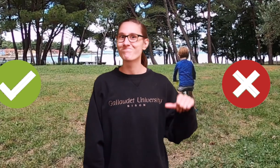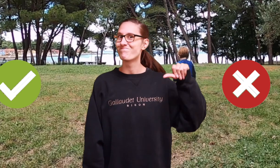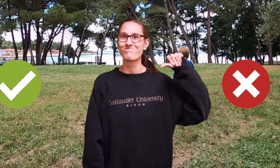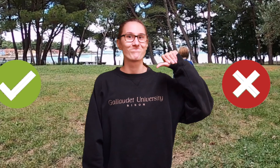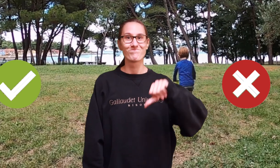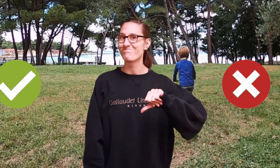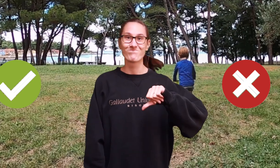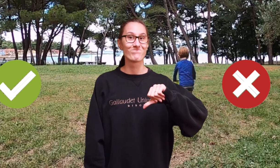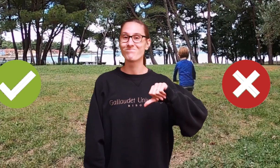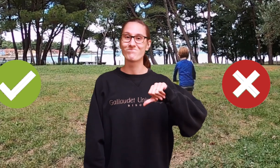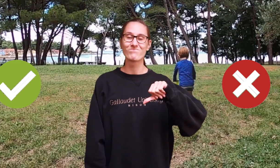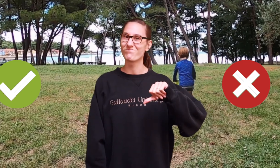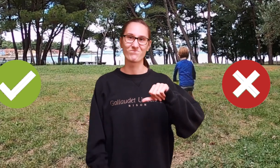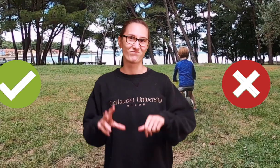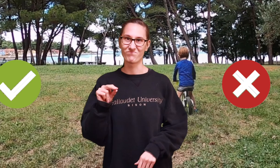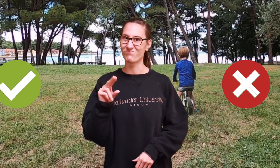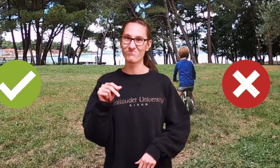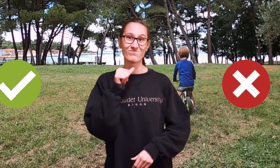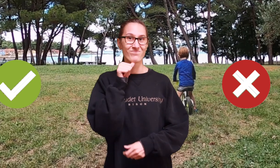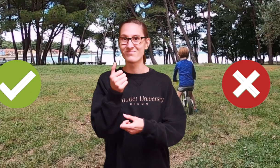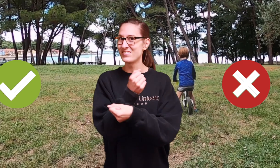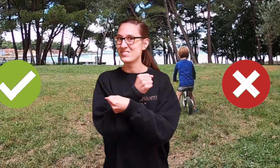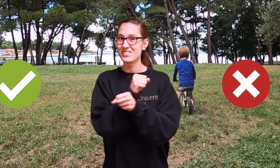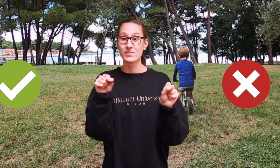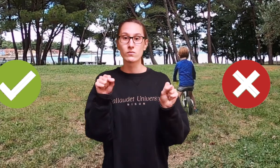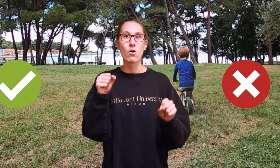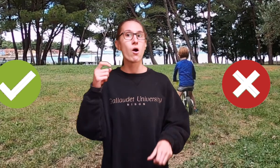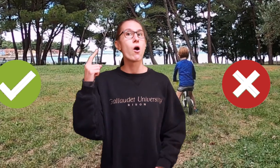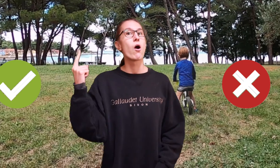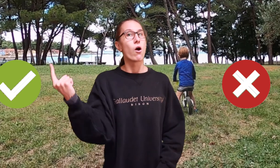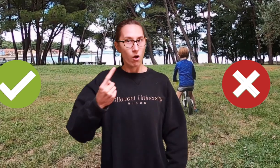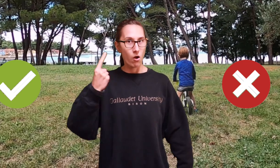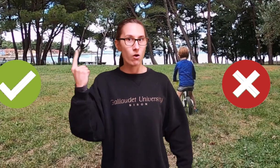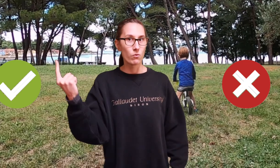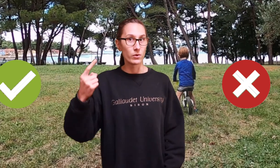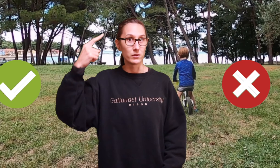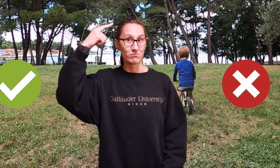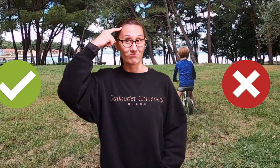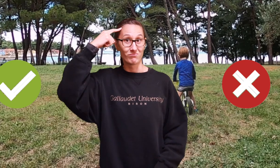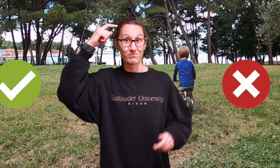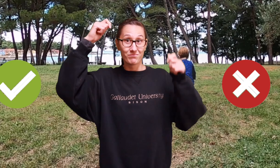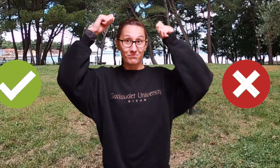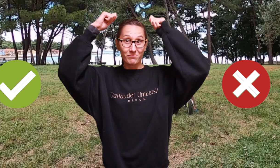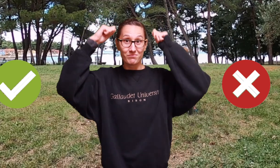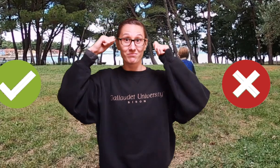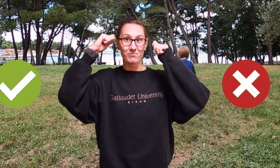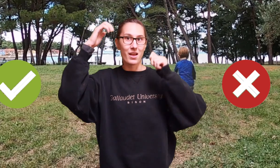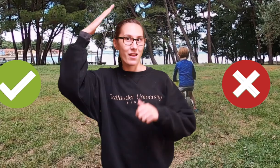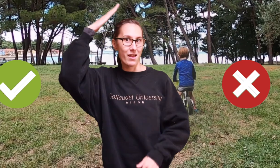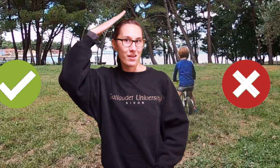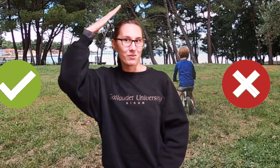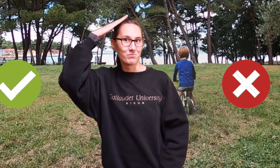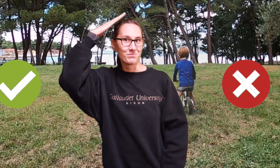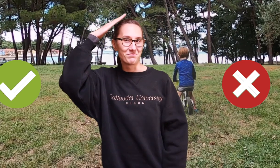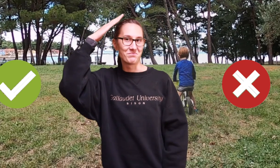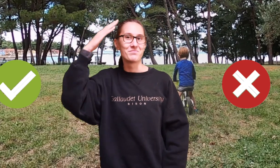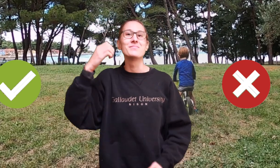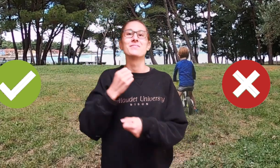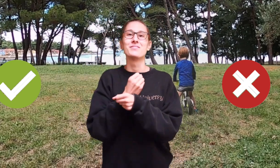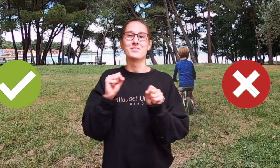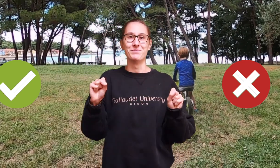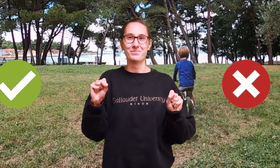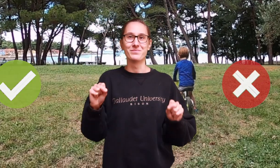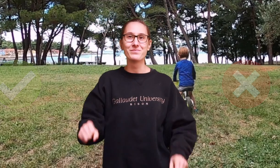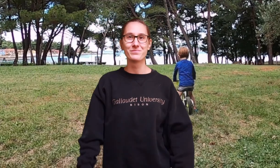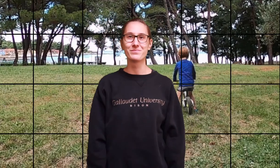Bad. It's not safe. Always wear your helmet